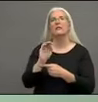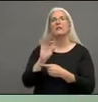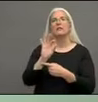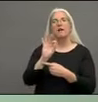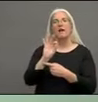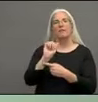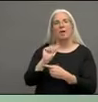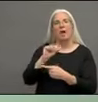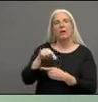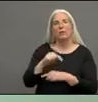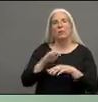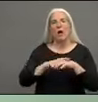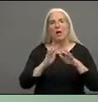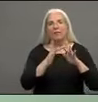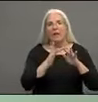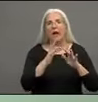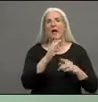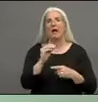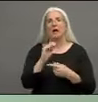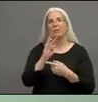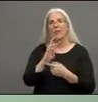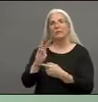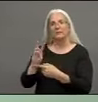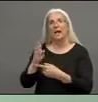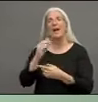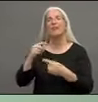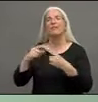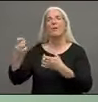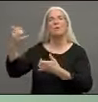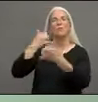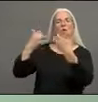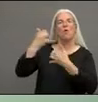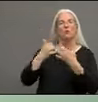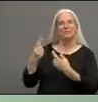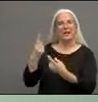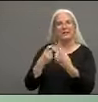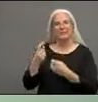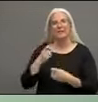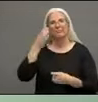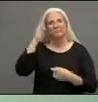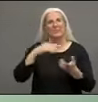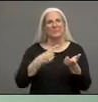We know that at times it may feel as though information is not getting out to you fast enough,